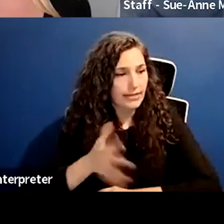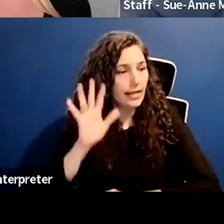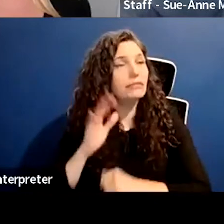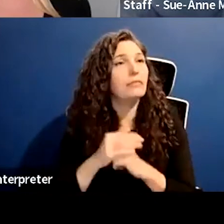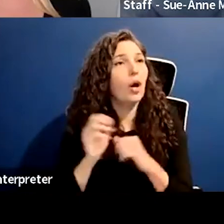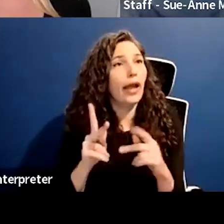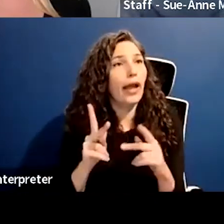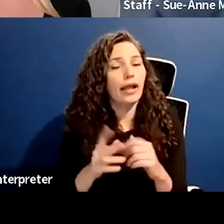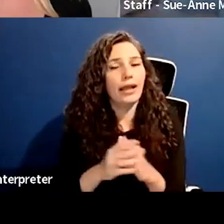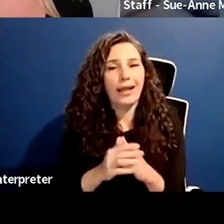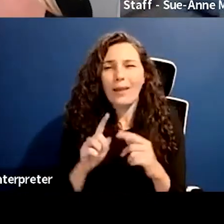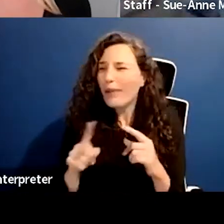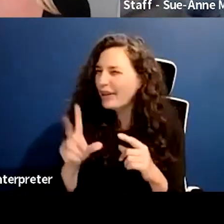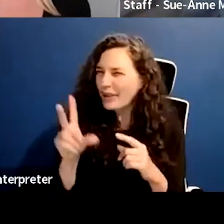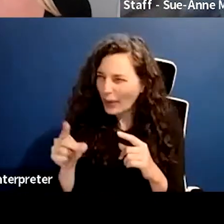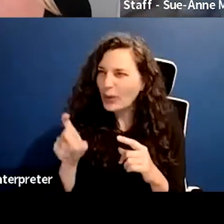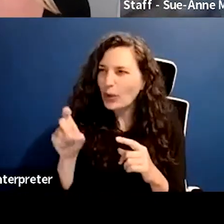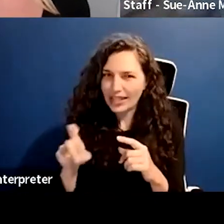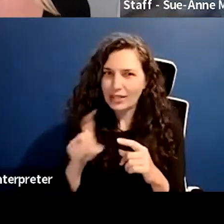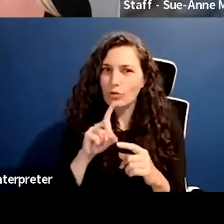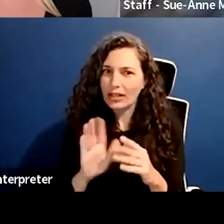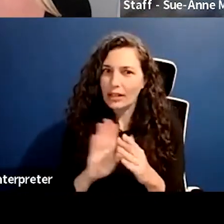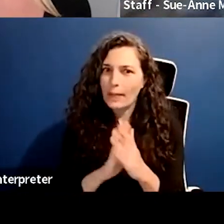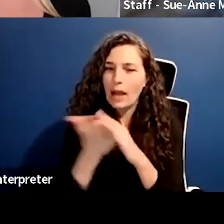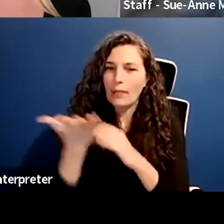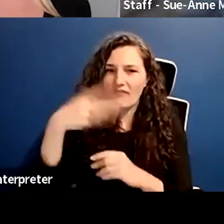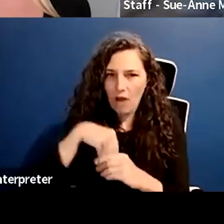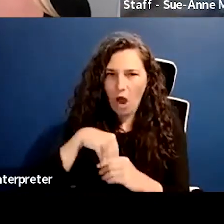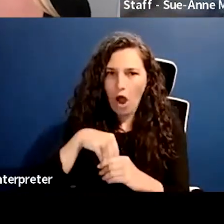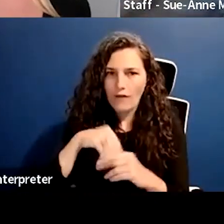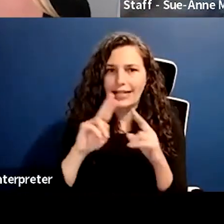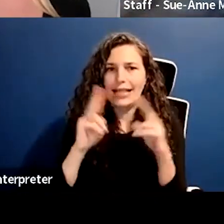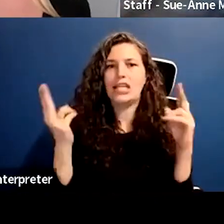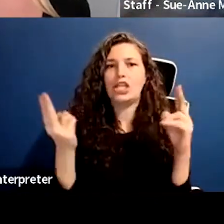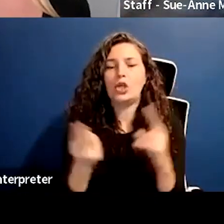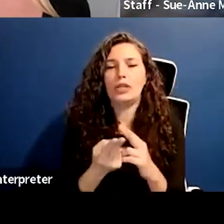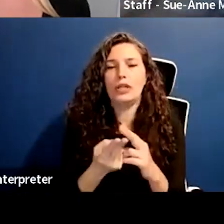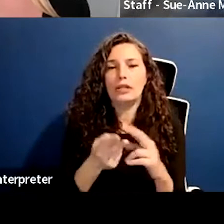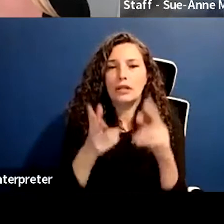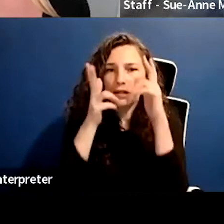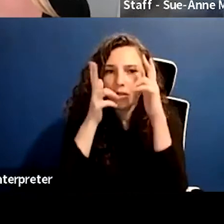get involved in the union. And so not only listen and read but also give feedback